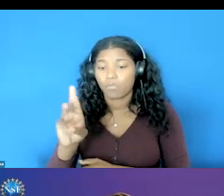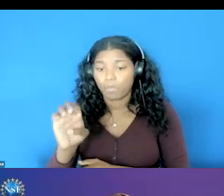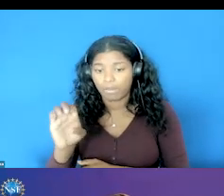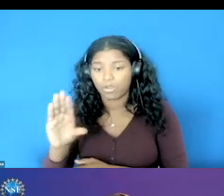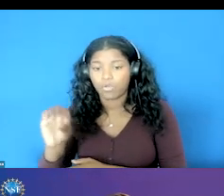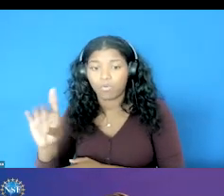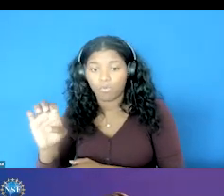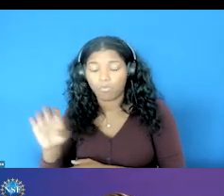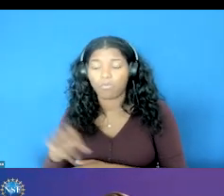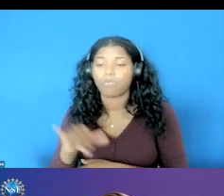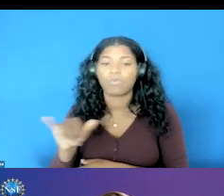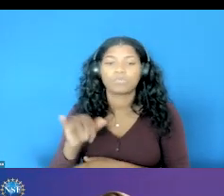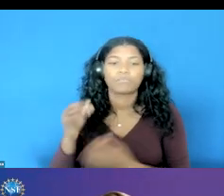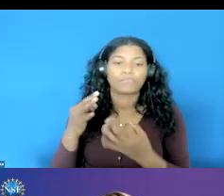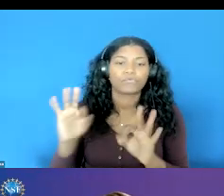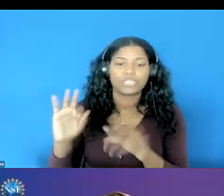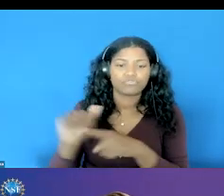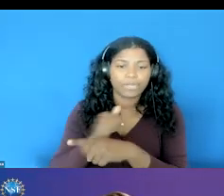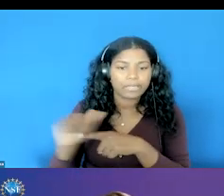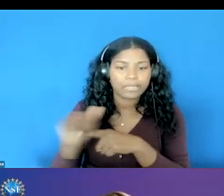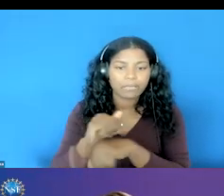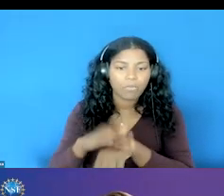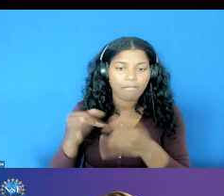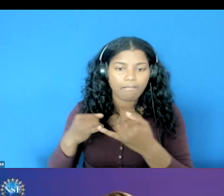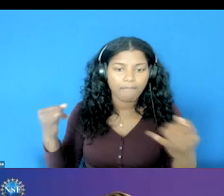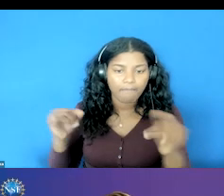They offer free online tutorials to improve data skills.